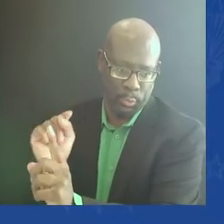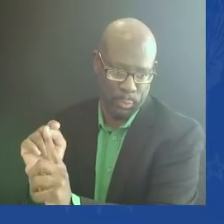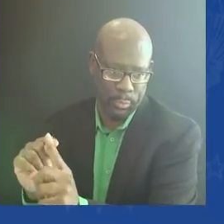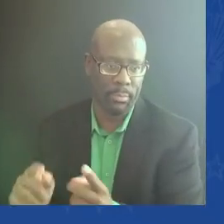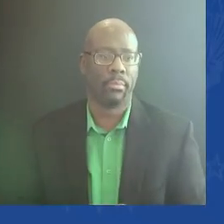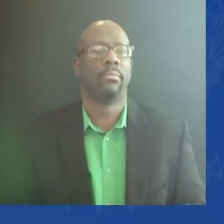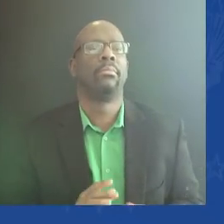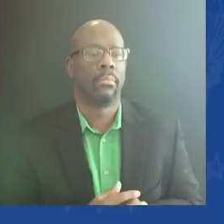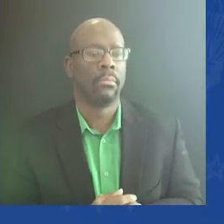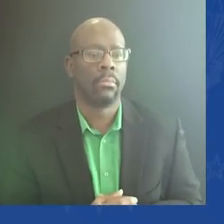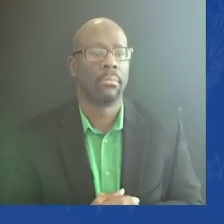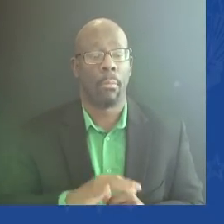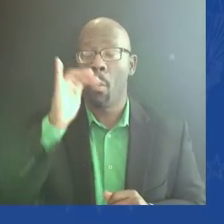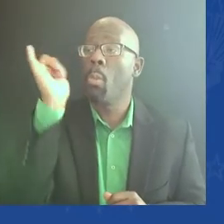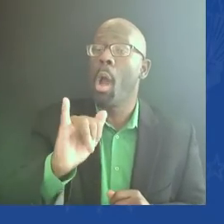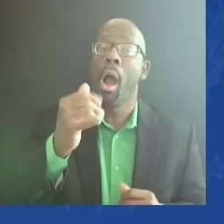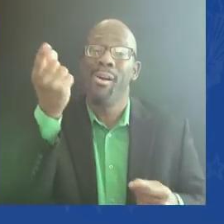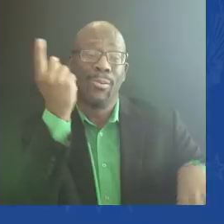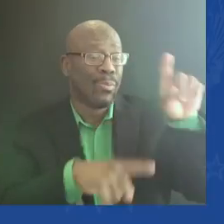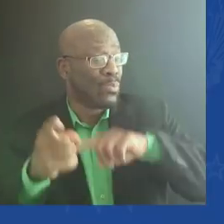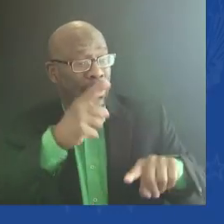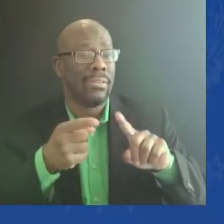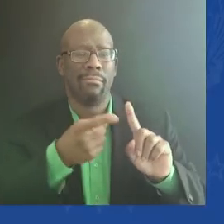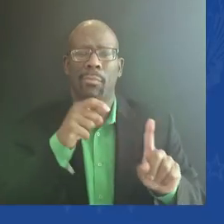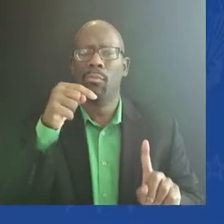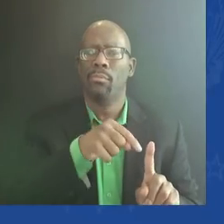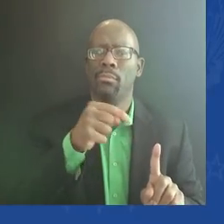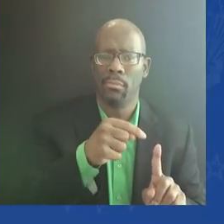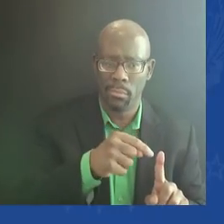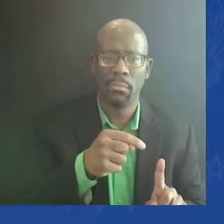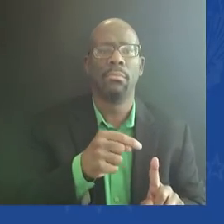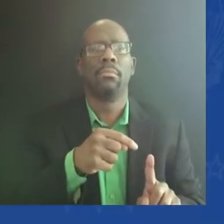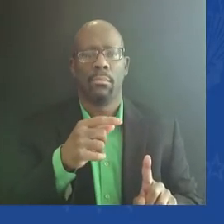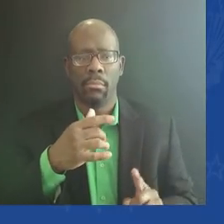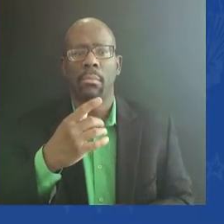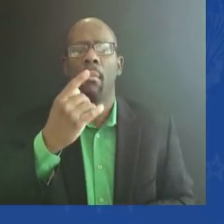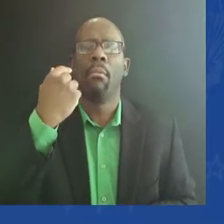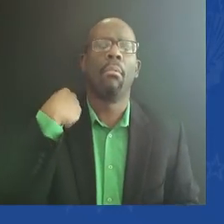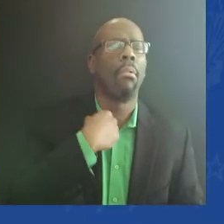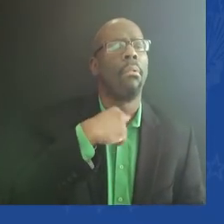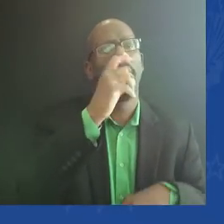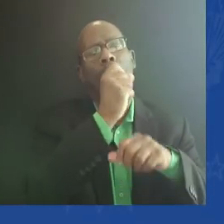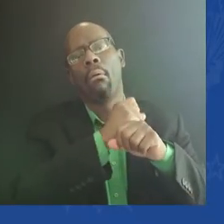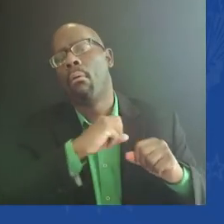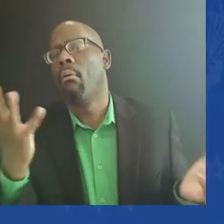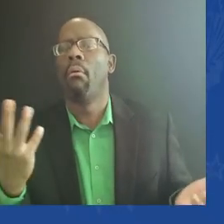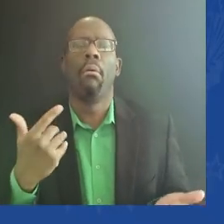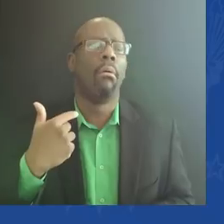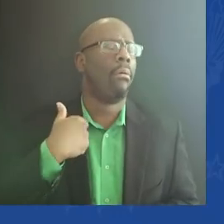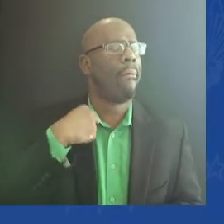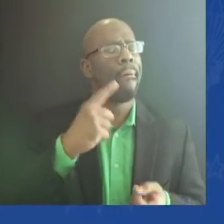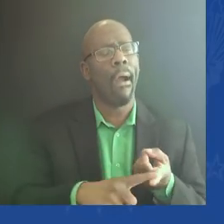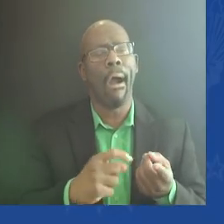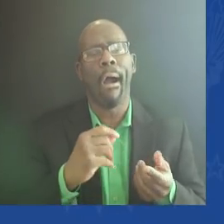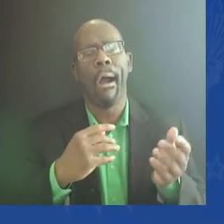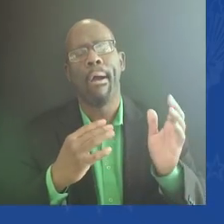And it rejects the false idea that we cannot grow an economy and support American workers while tackling the climate crisis at the same time.